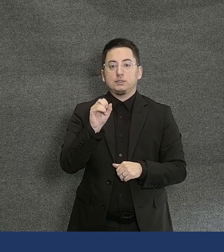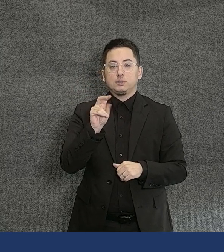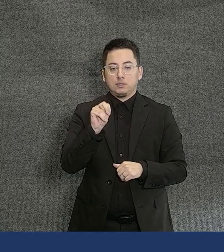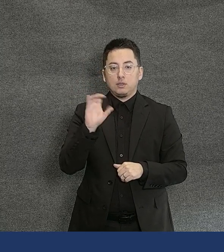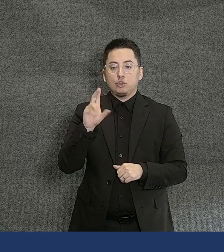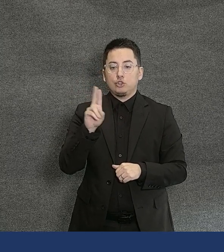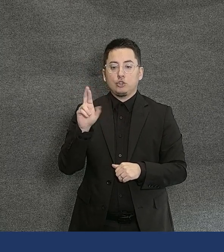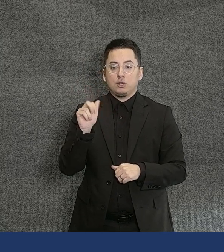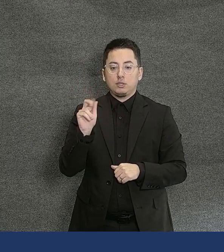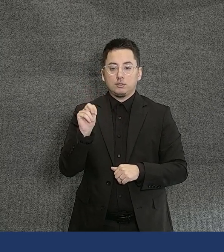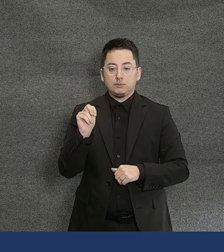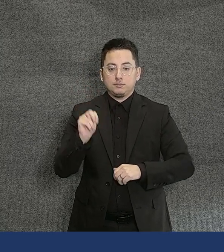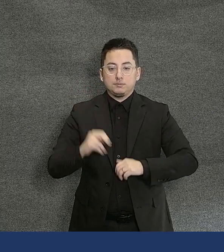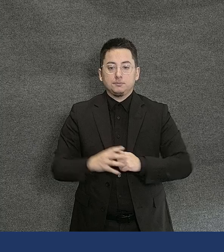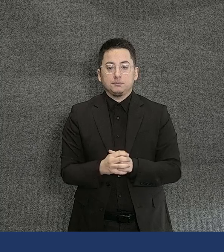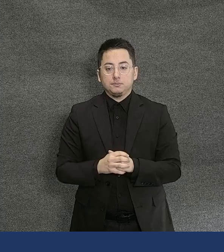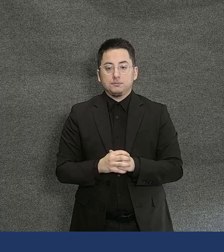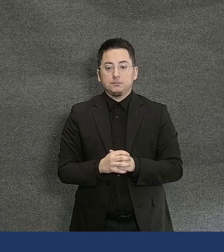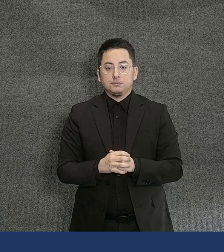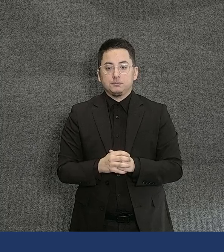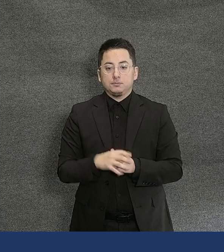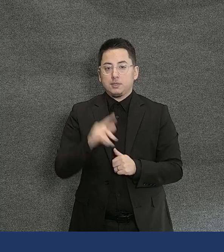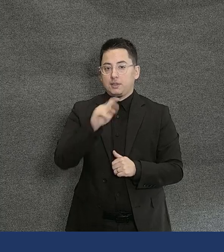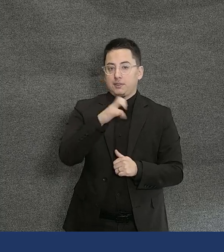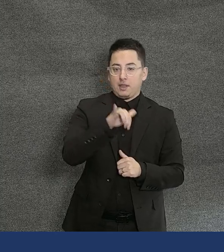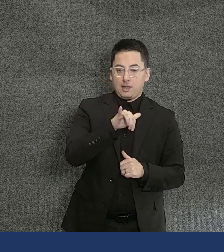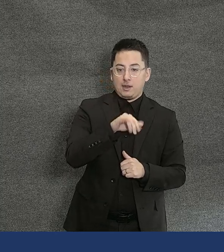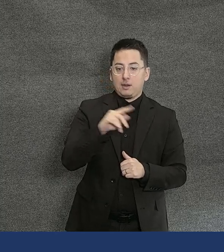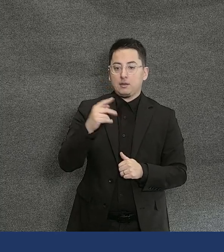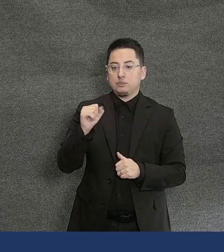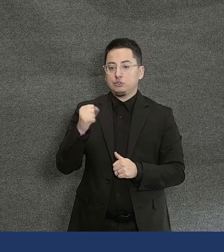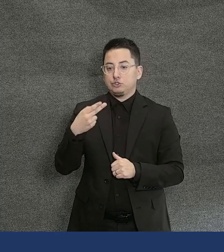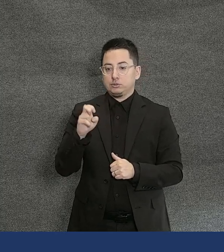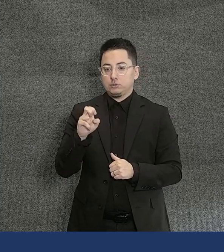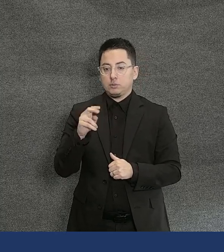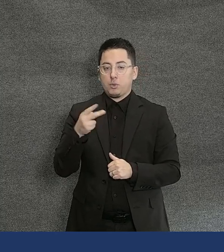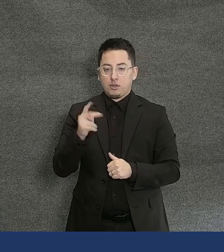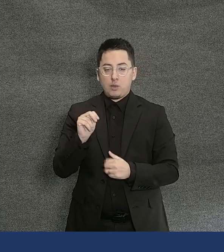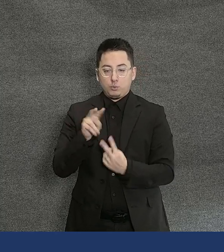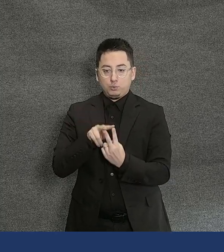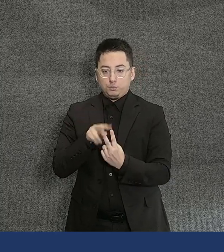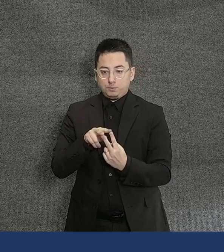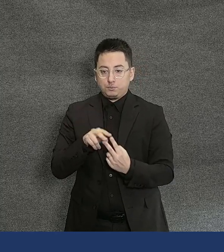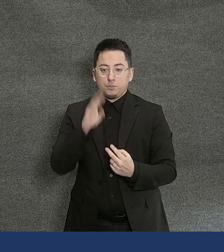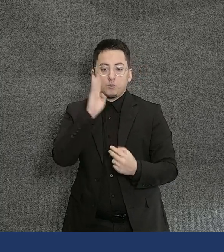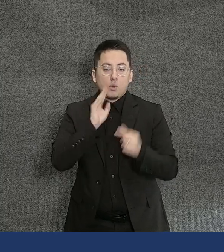I use they and she pronouns. I have short brown hair. I wear clear glasses.